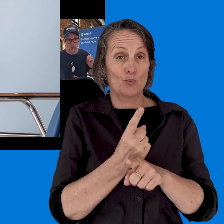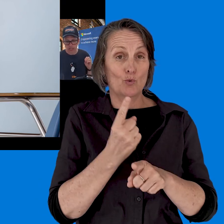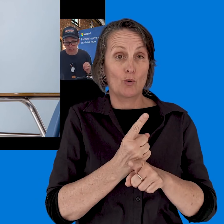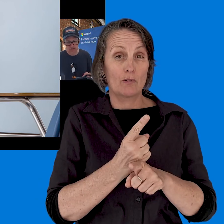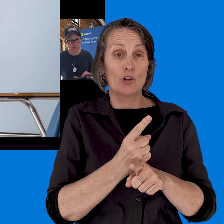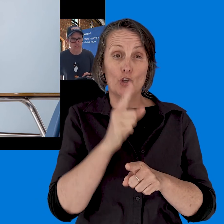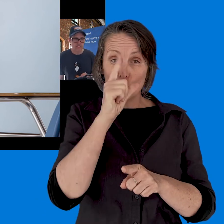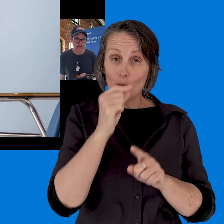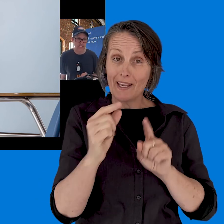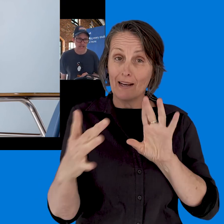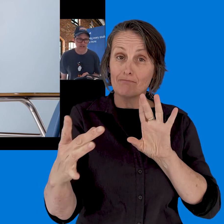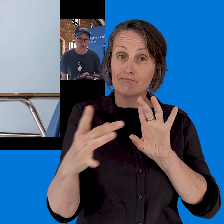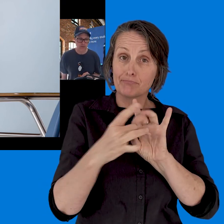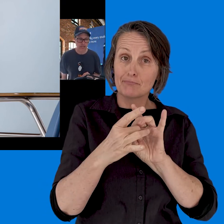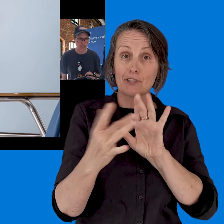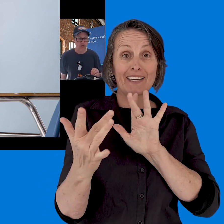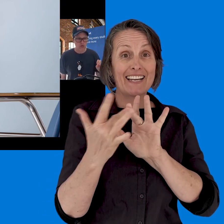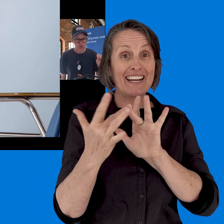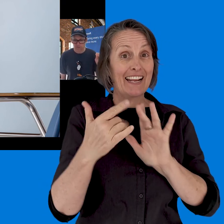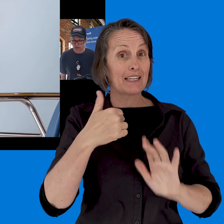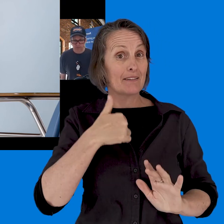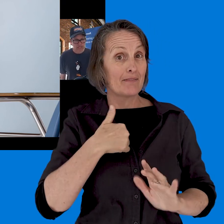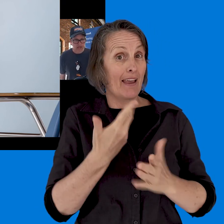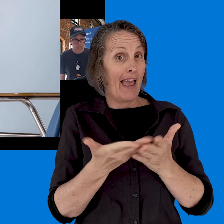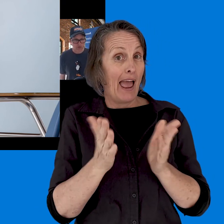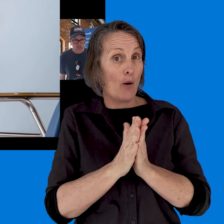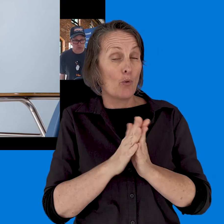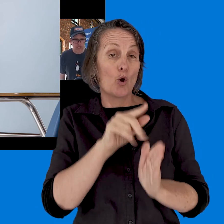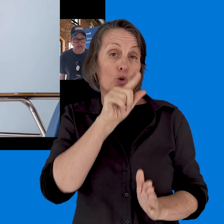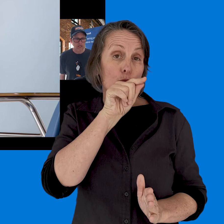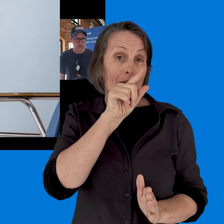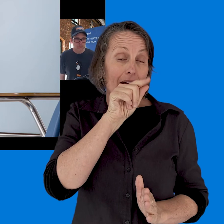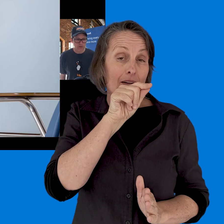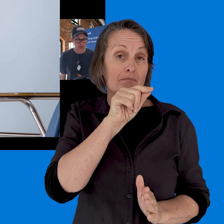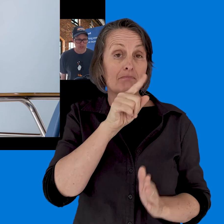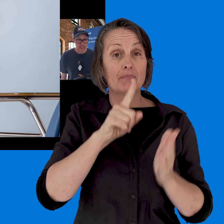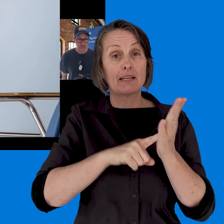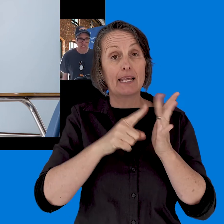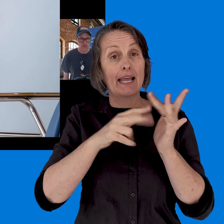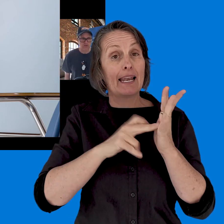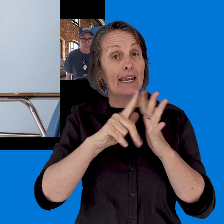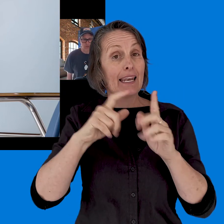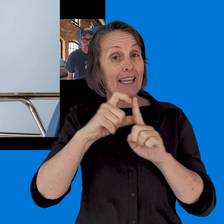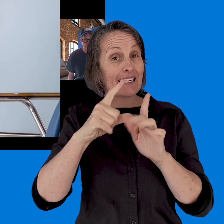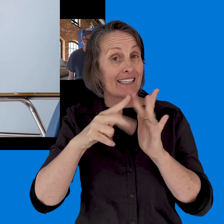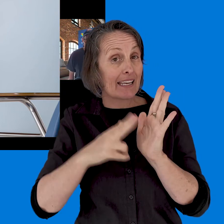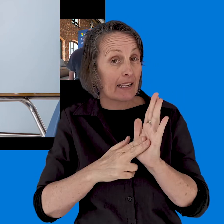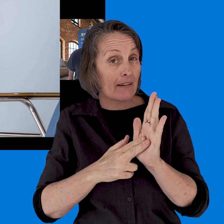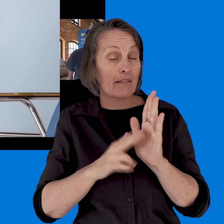I would love you to stay connected with me. You'll find me on Twitter, you'll find me on LinkedIn, you'll find me on Facebook.